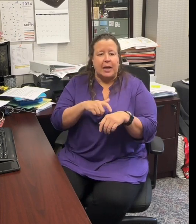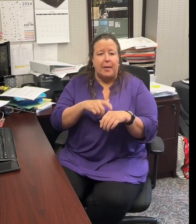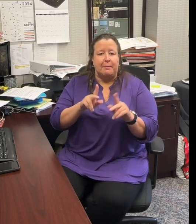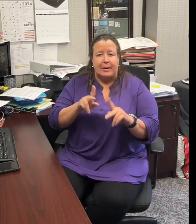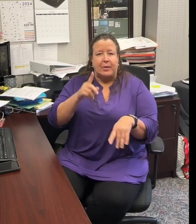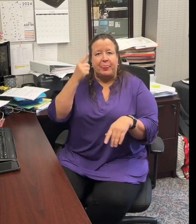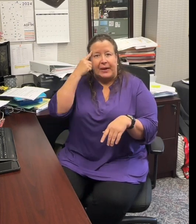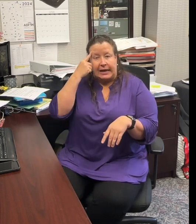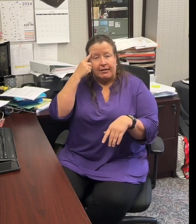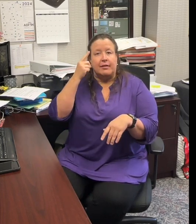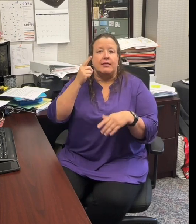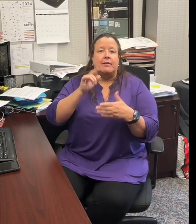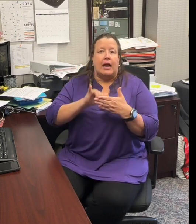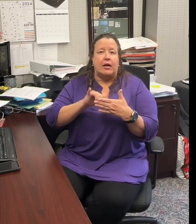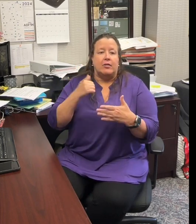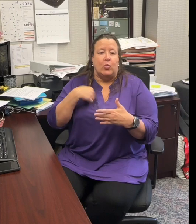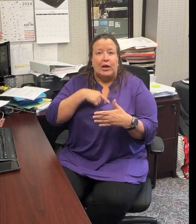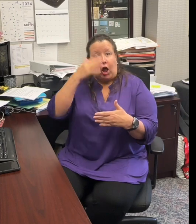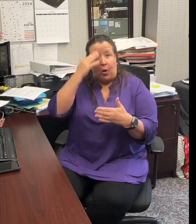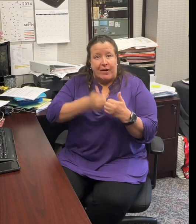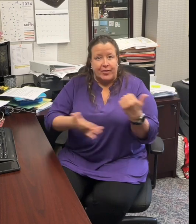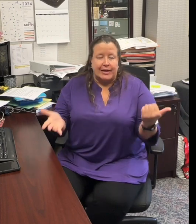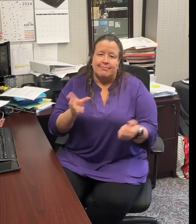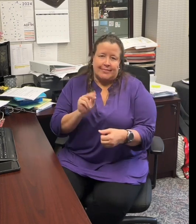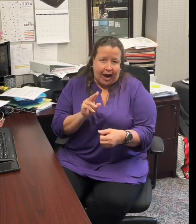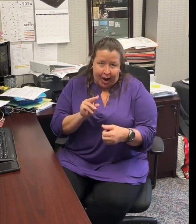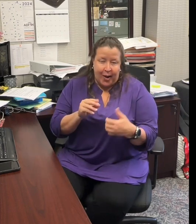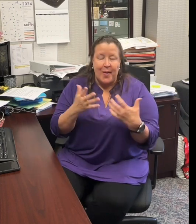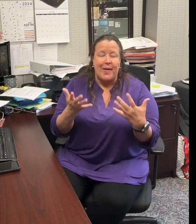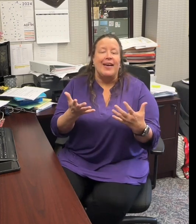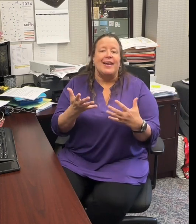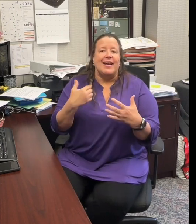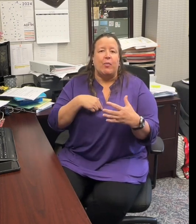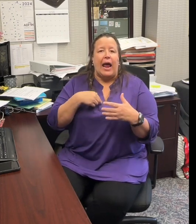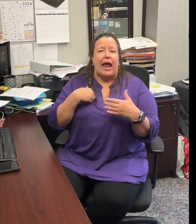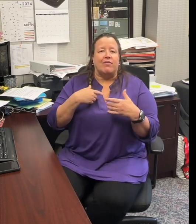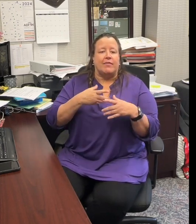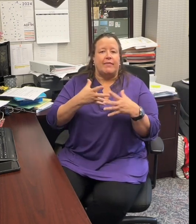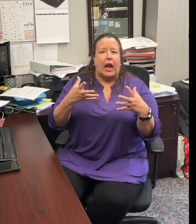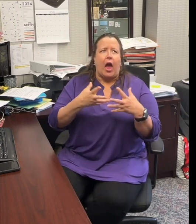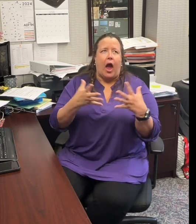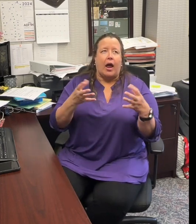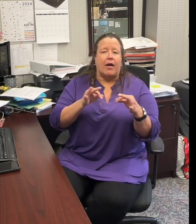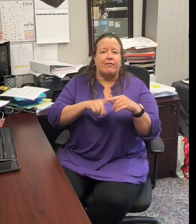They already have that connection, and people of course think we know everything about deaf people